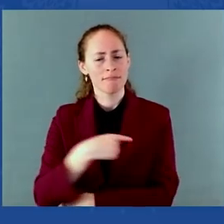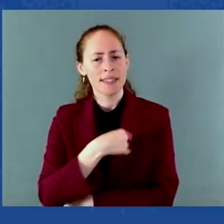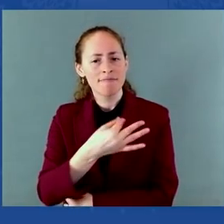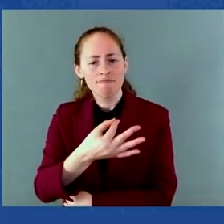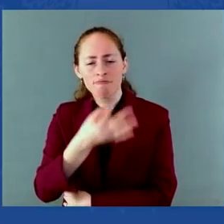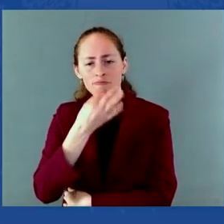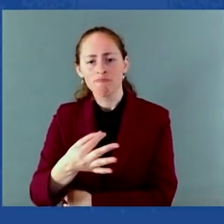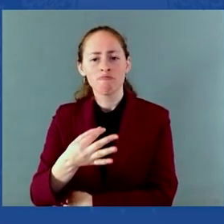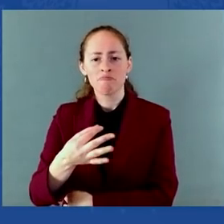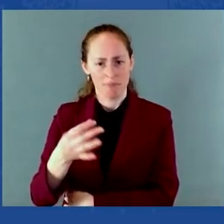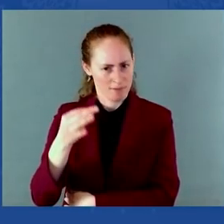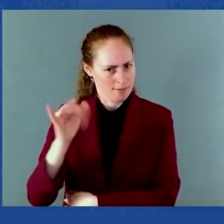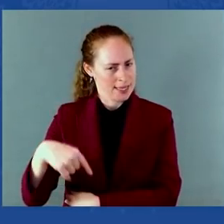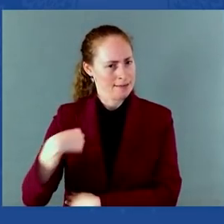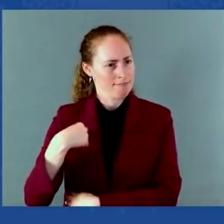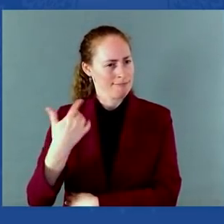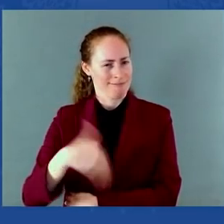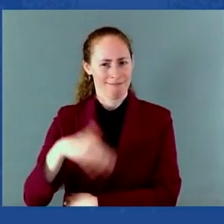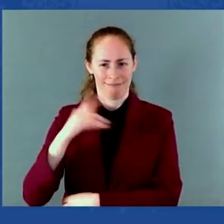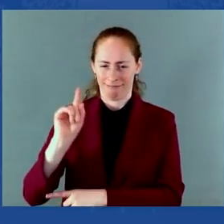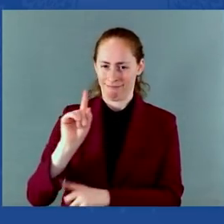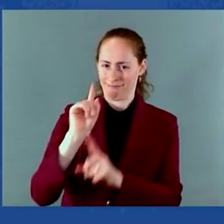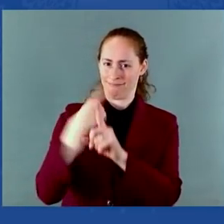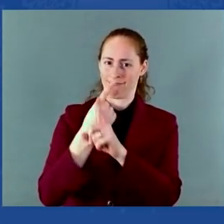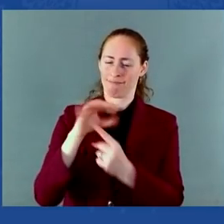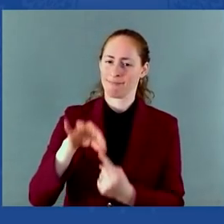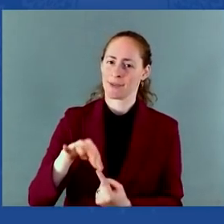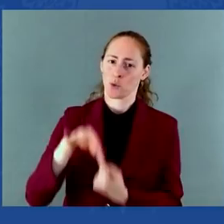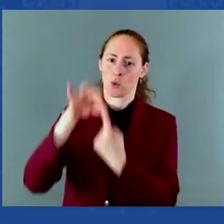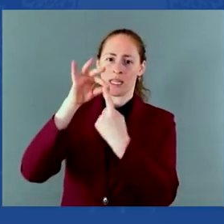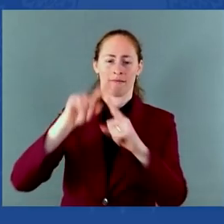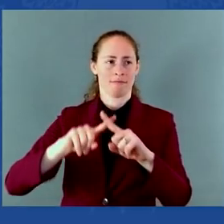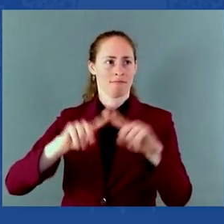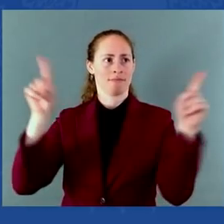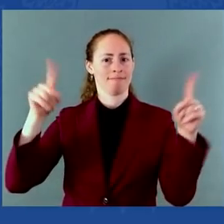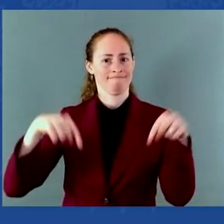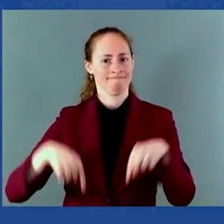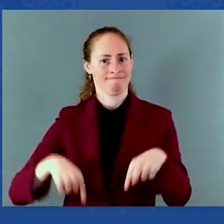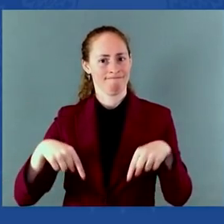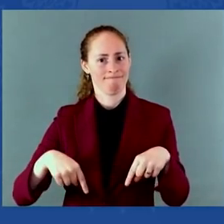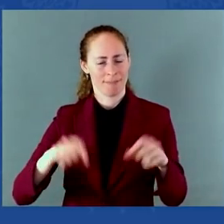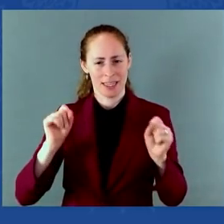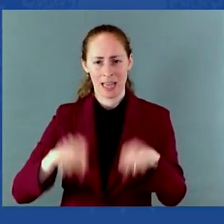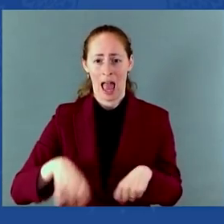the only nation I can think of that has come out of crisis stronger than when we went into it.